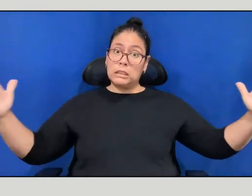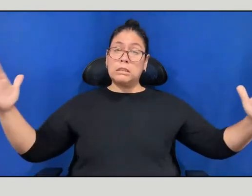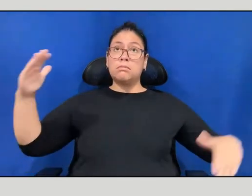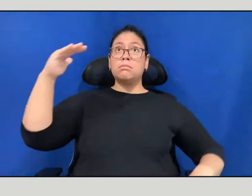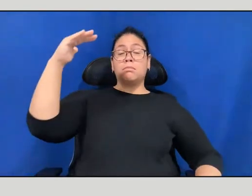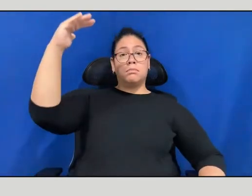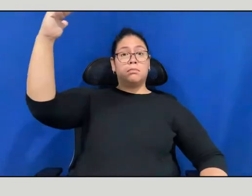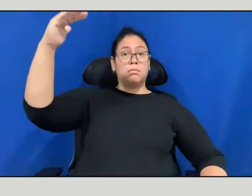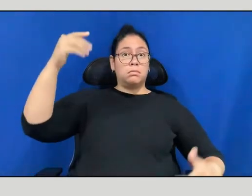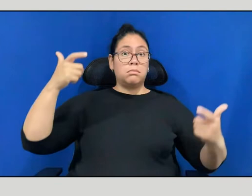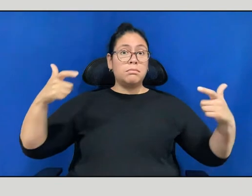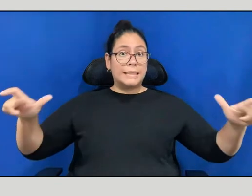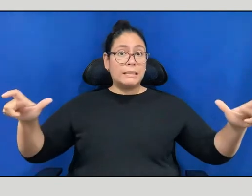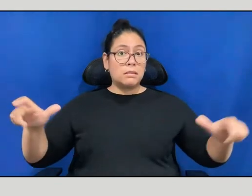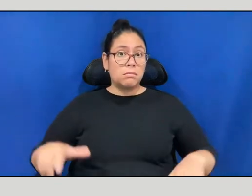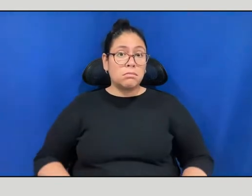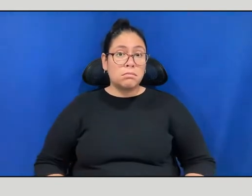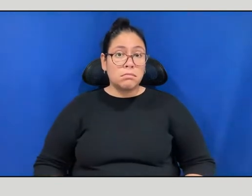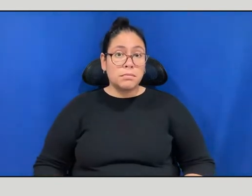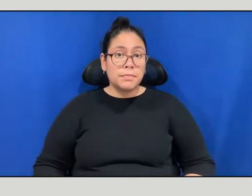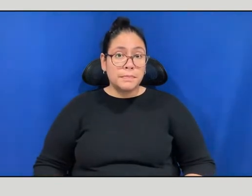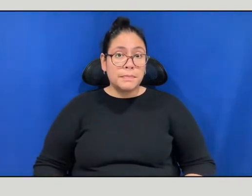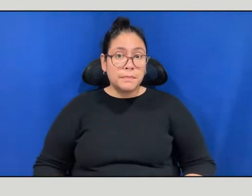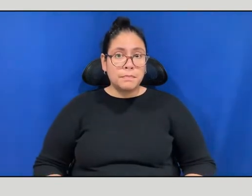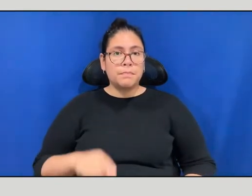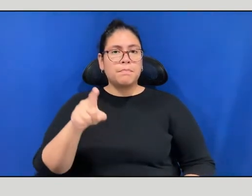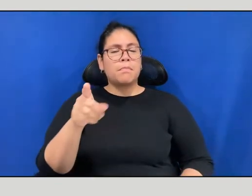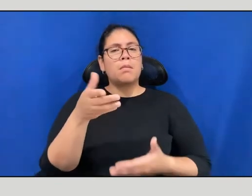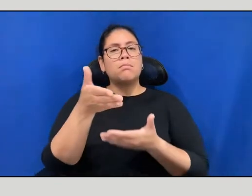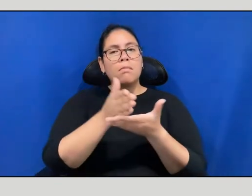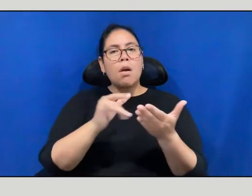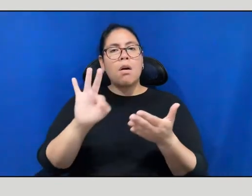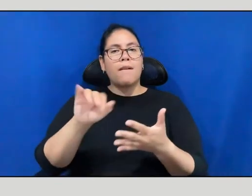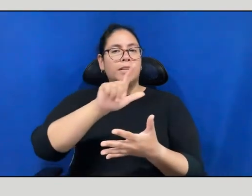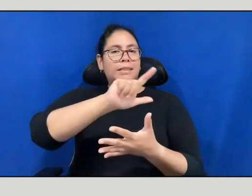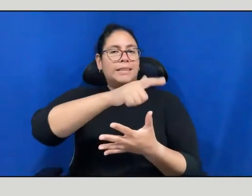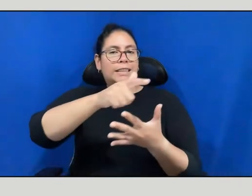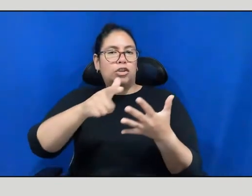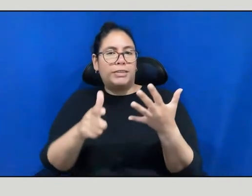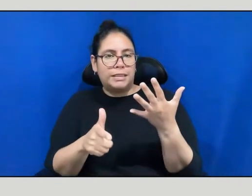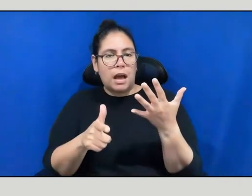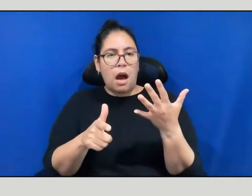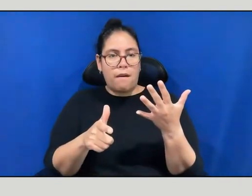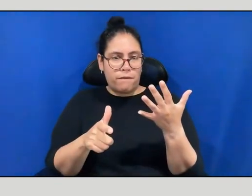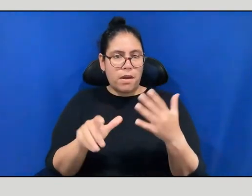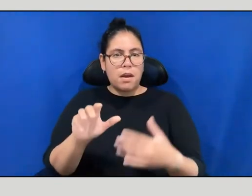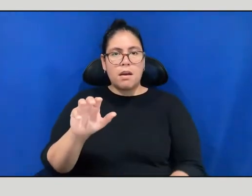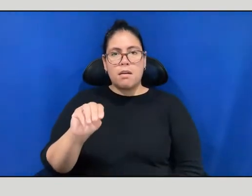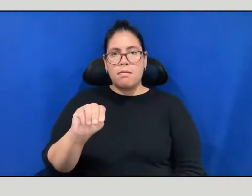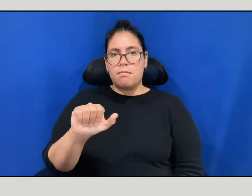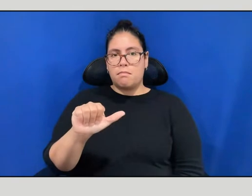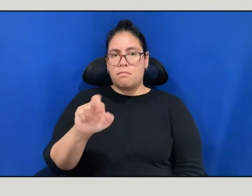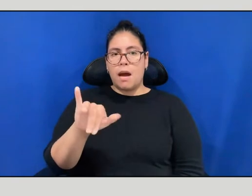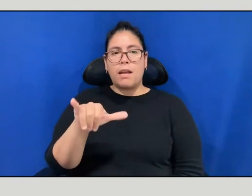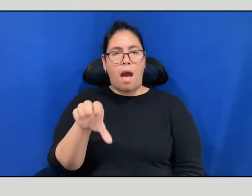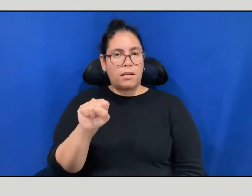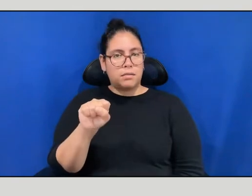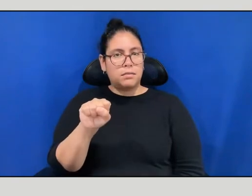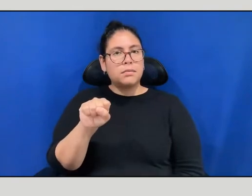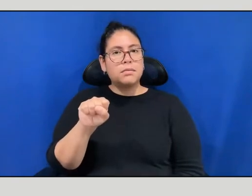Yeah, it's part of a series of Marias that I started to make right after the first day